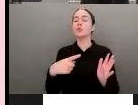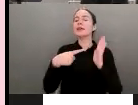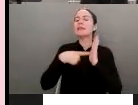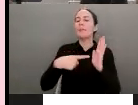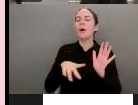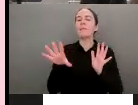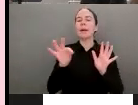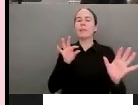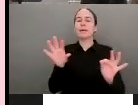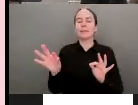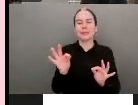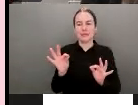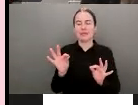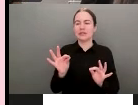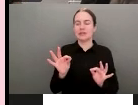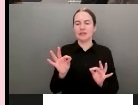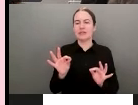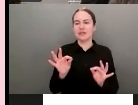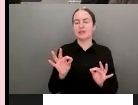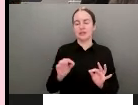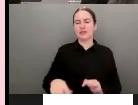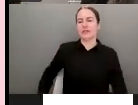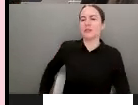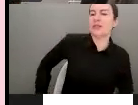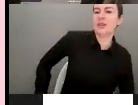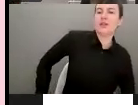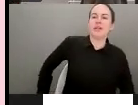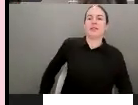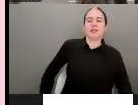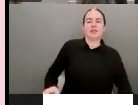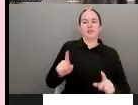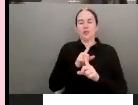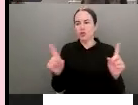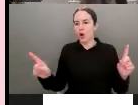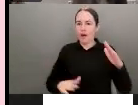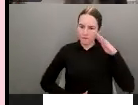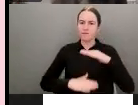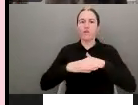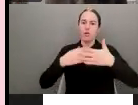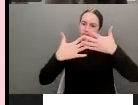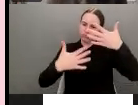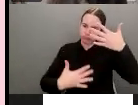That is common pattern, at least on Android, if a text does not fit somewhere, the container, it is just cut with ellipsis. And is the current delivery time to 2-7 working days? Maybe days... Weeks? Months? So like, this is what I try to tell all my colleagues - hey, this is not a good strategy, it should just take more space there. If we go down - Sale ends soon, shop your favorite pieces before it's too late. It takes the place it needs and is perfectly visible. Okay, navigate to New Arrivals. And - yeah, a bit more problems here. I don't remember what like title of this page was. Right now is the topmost thing is "Vi..." It could be pretty many things, I don't remember. But 2 weeks of sale again - that works well, again. Then scrolling down, here are different categories inside horizontally scrollable area, I can scroll it and things fit there well, and font size scales well. Then this filter and sort, which I will open here. The text did not fit there well. But at least for somebody who knew what were looking for it was possible. And then these different filter and sort categories, works also well, great. If we scroll down a bit, there are overlapping texts, it is modal... I don't know what is there? Pro... Product Items? And 1227 Maybe? It is hard to read those numbers there. Alright. I could actually continue. Yeah. We are going in more details about this, I want to say I have not seen any apps without these kind of problems. And I also - yup, I am gonna say it in a second. So that was like what I wanted to show here. We do not have time for Switch access. We can switch to the slides now. Yes... OK. Great. Slides are visible. Here is my wrapping up slide. I was testing two things there. Like actively testing two things, let us put it that way. First of all I showed you how to use Accessibility scanner - it found two things. Not sure if it was all of them. But most. There was issues with all of the categories. Then I turned the font and display size up. And some things were overlapping, lot of places where it was possible to read what was in there, text was readable, everything working. Then, Remove animations: I did not actively test it, the setting was on - I did not feel sick, that is always a great thing when using an app. Like an 100% pass on it. That was my wrapping up. Thank you for listening. If you have questions, you can find my contact information on evis.codes, and my blog is there as well. Thank you. - Thank you. Very much, Eevis. So, just to be clear, these were like examples of things to test, not like a thorough list of things you should test.